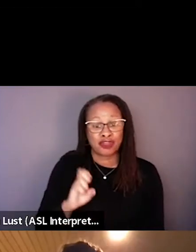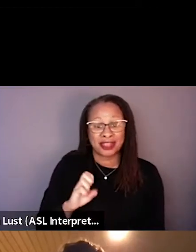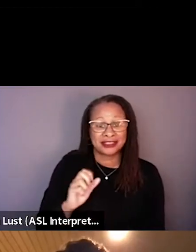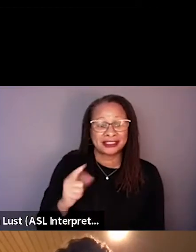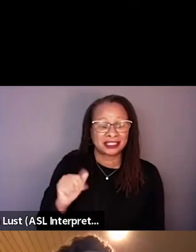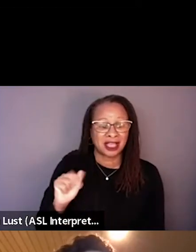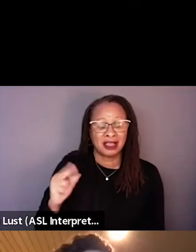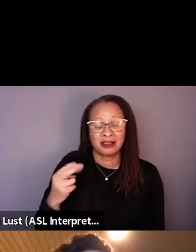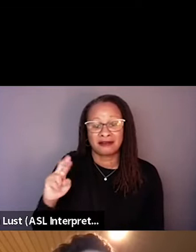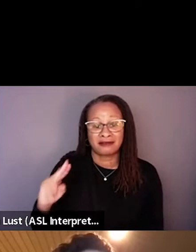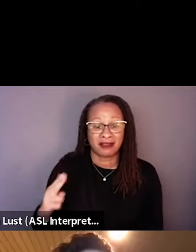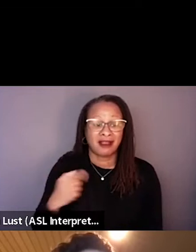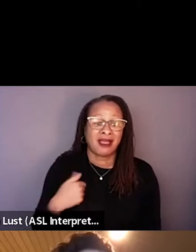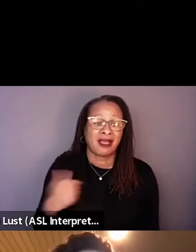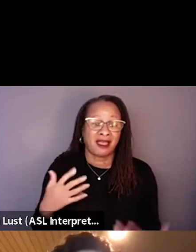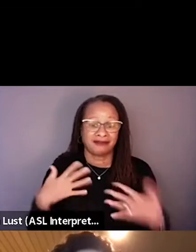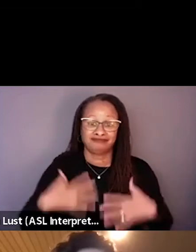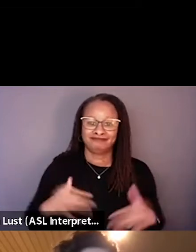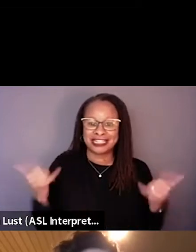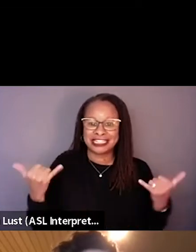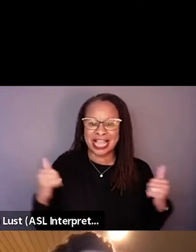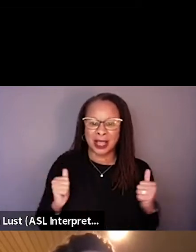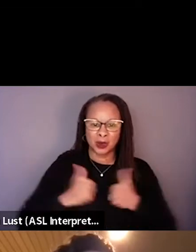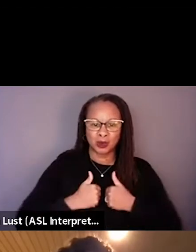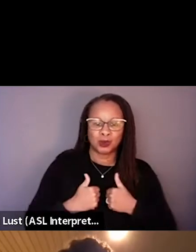I am wearing a yellow sweater and have curly brown hair.